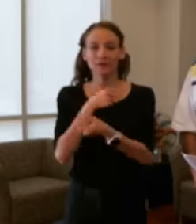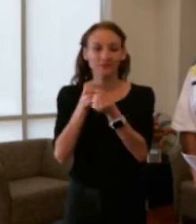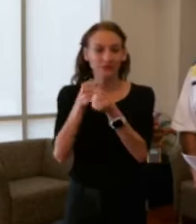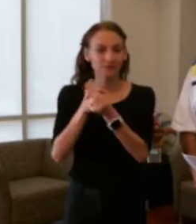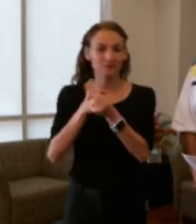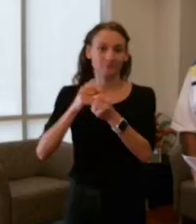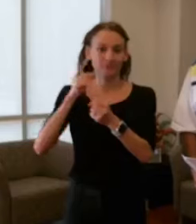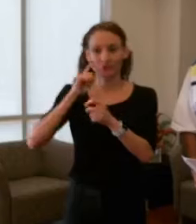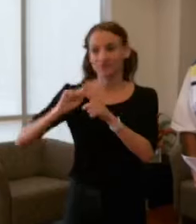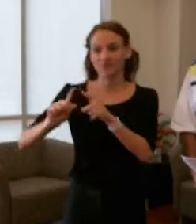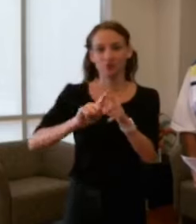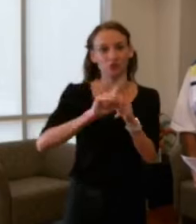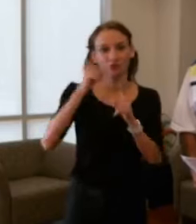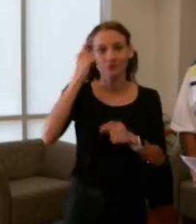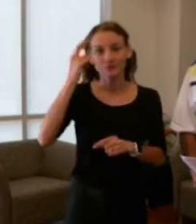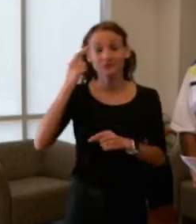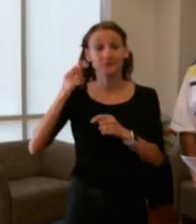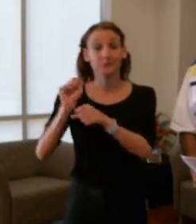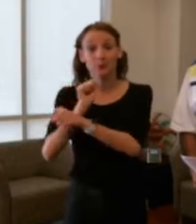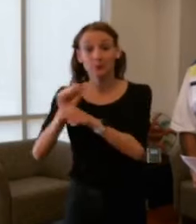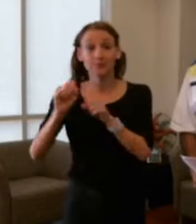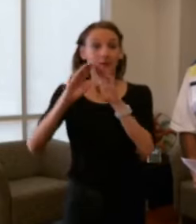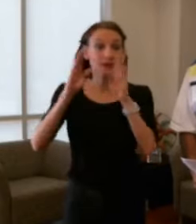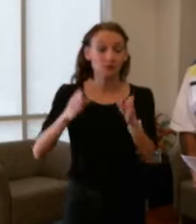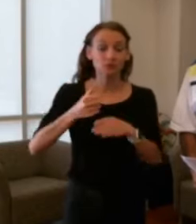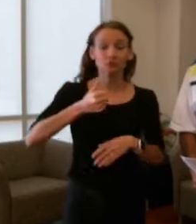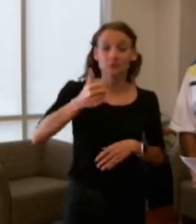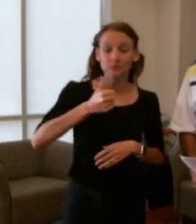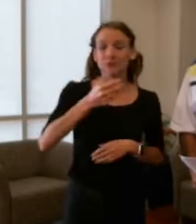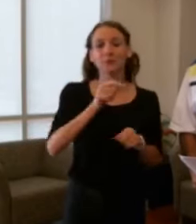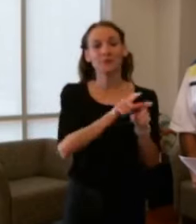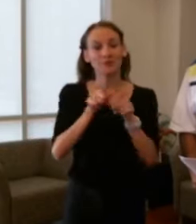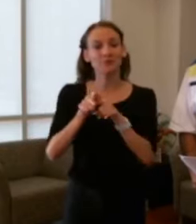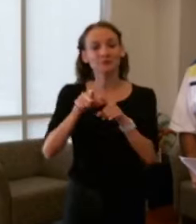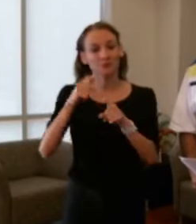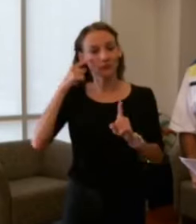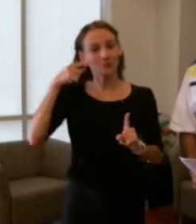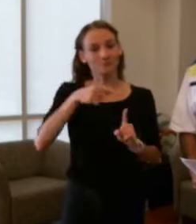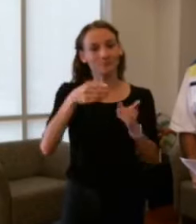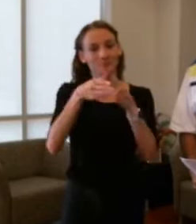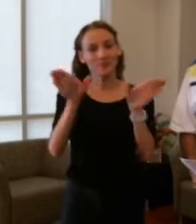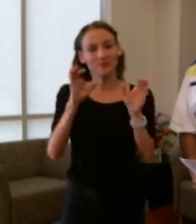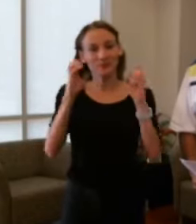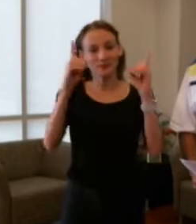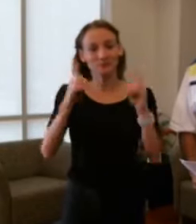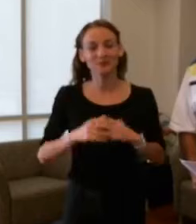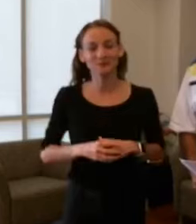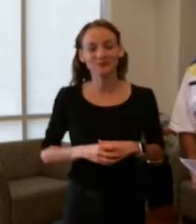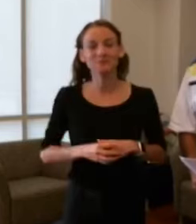whether it's employment, housing, transportation, and also in the area of public education.